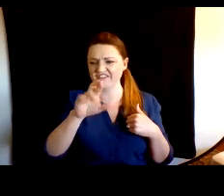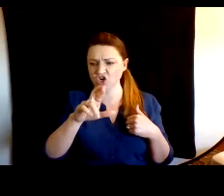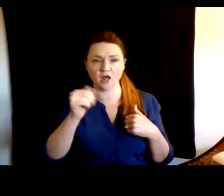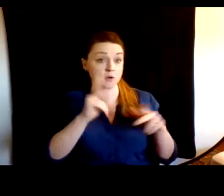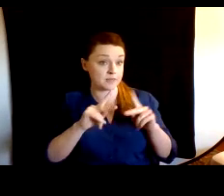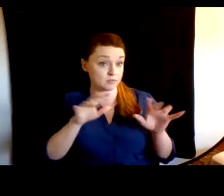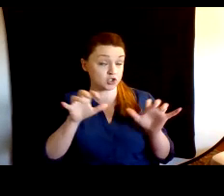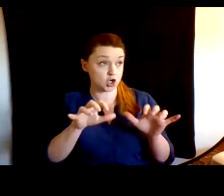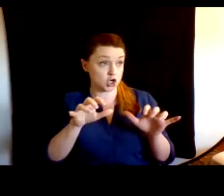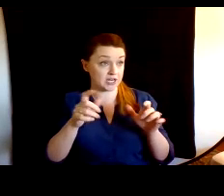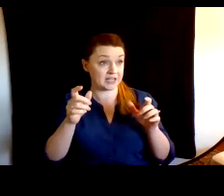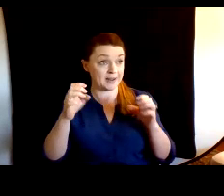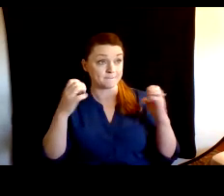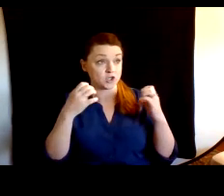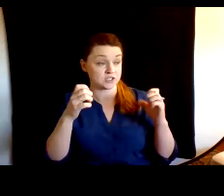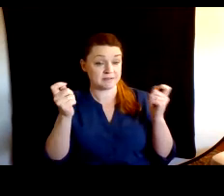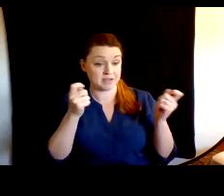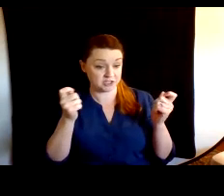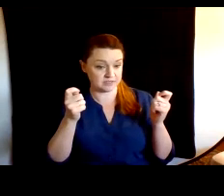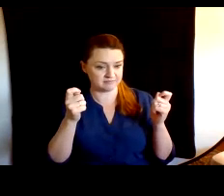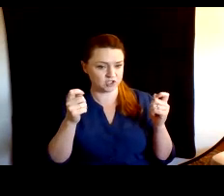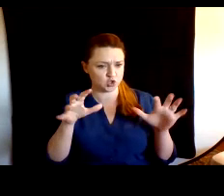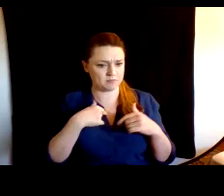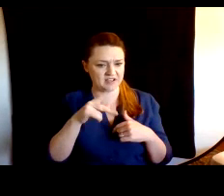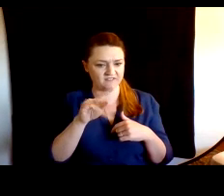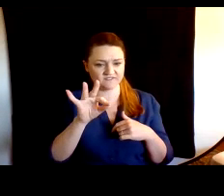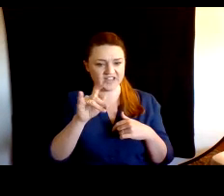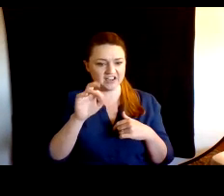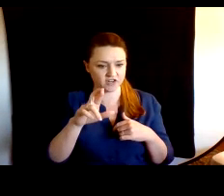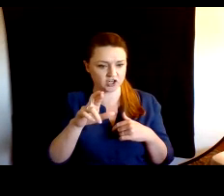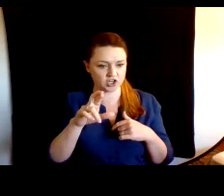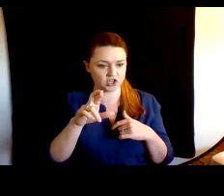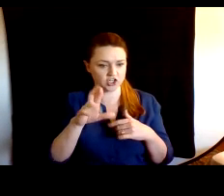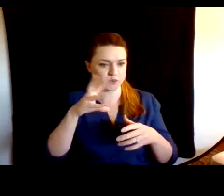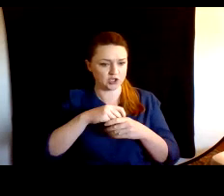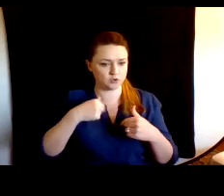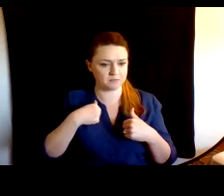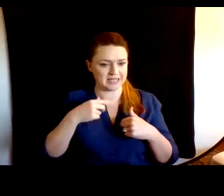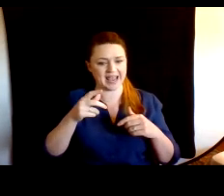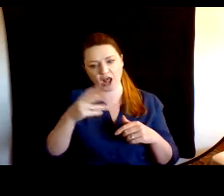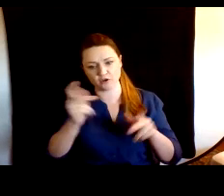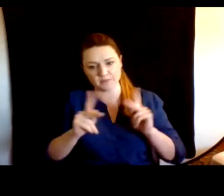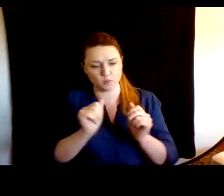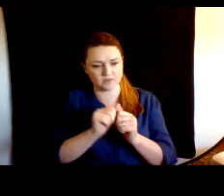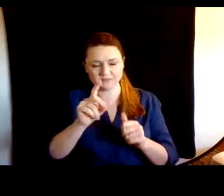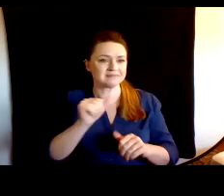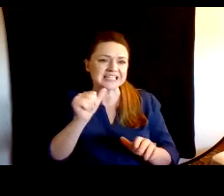or in the disaster space, you're doing me a favor by including folks with disabilities. It is not a favor. It is not a charitable consideration. It is the law.